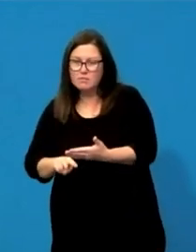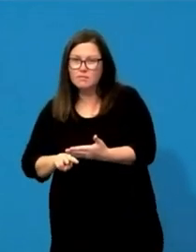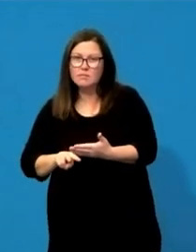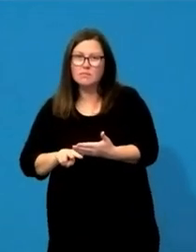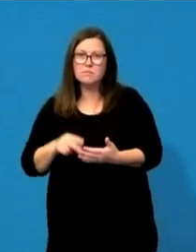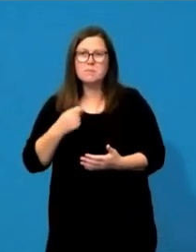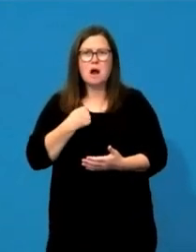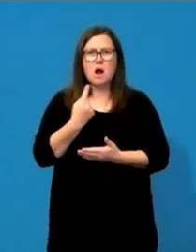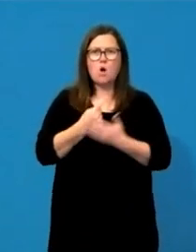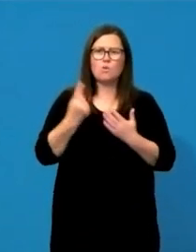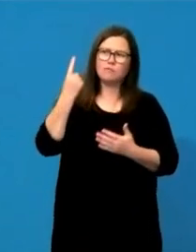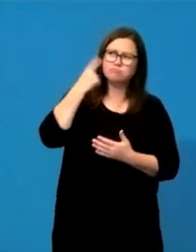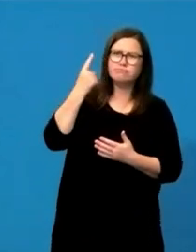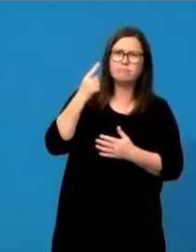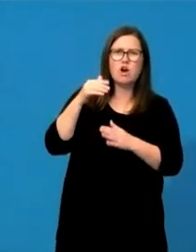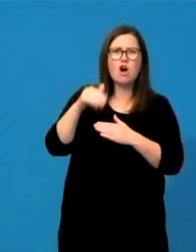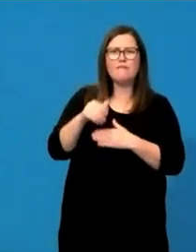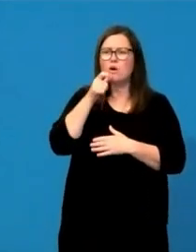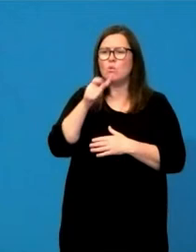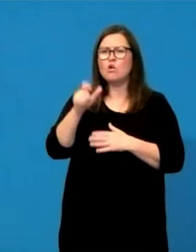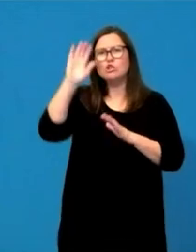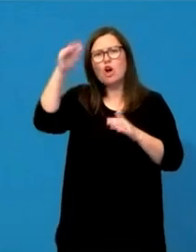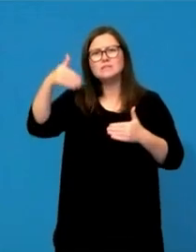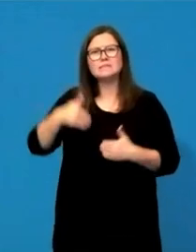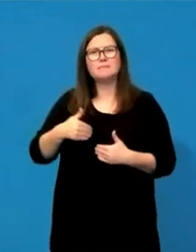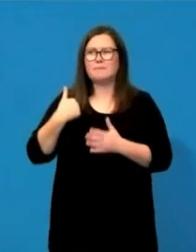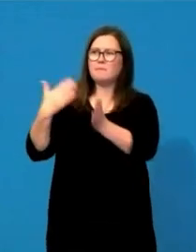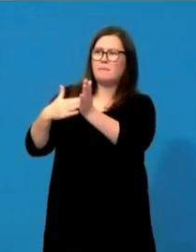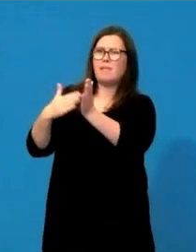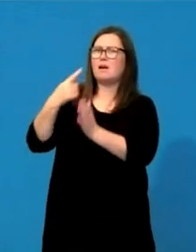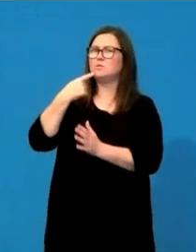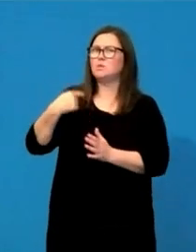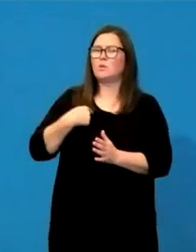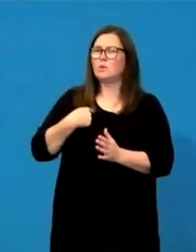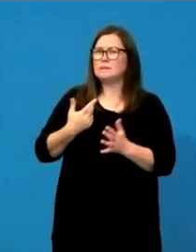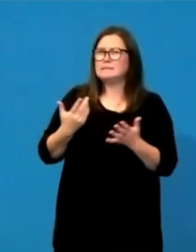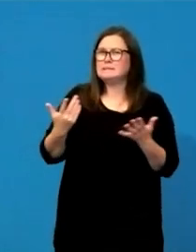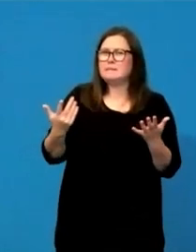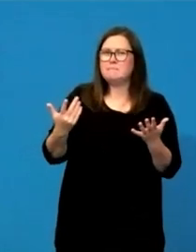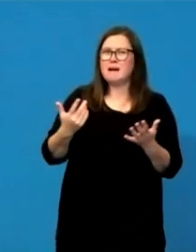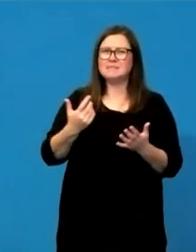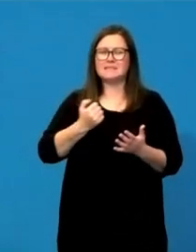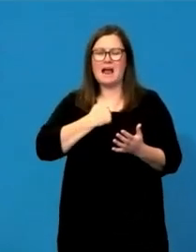And, culturally, we don't really pick up on disabilities in our children unless it's